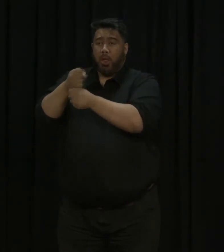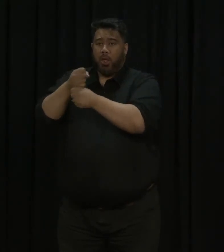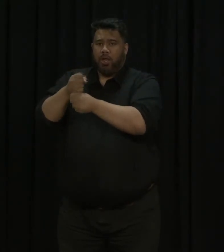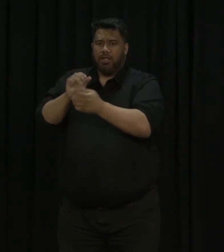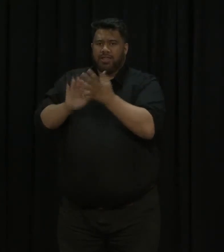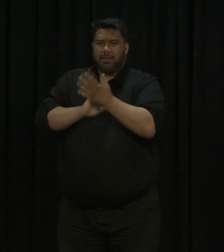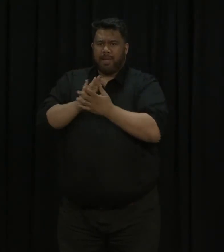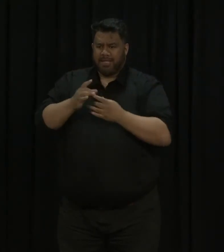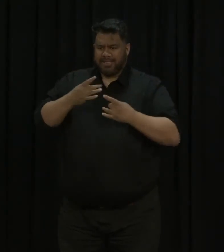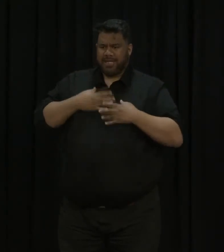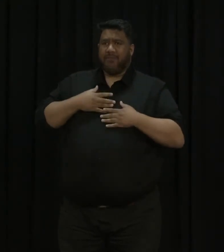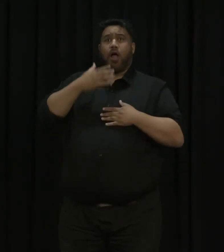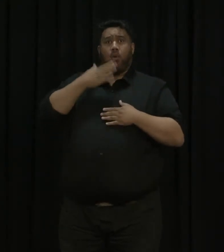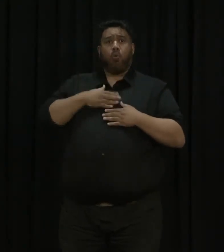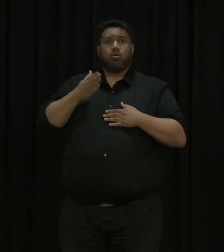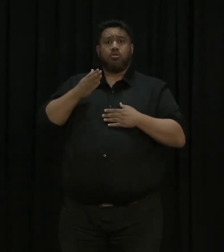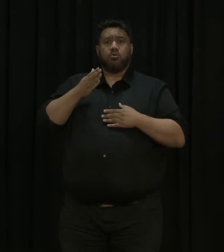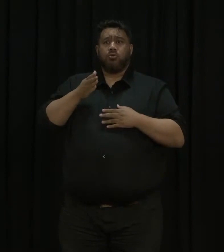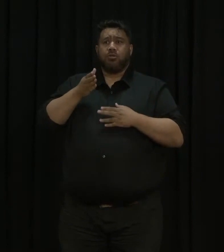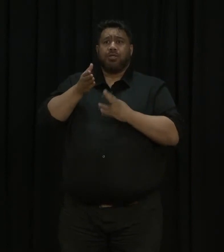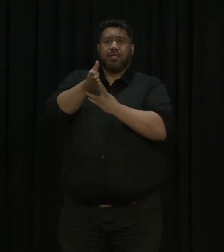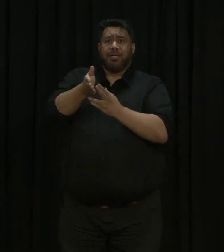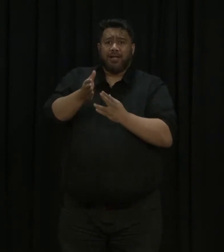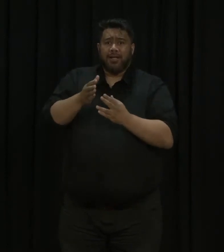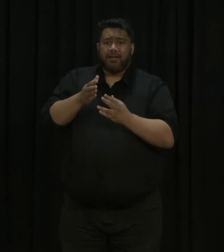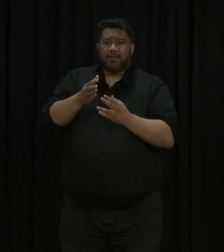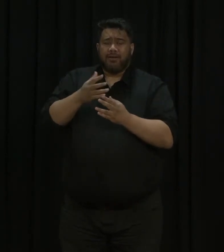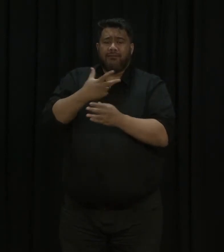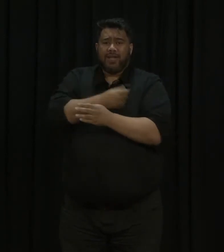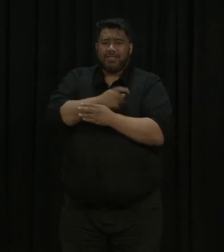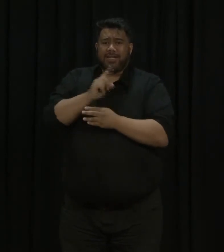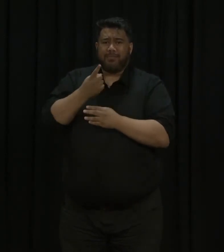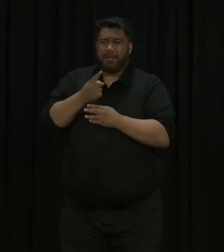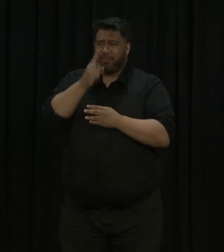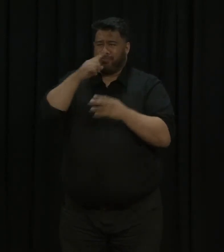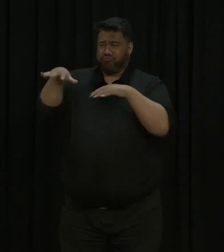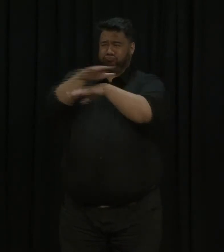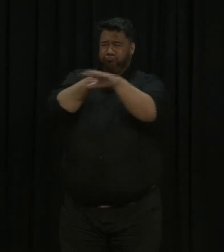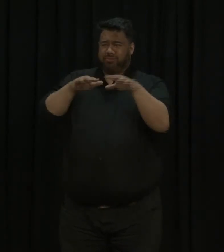My understanding is she is has had to relocate some activities because her presenc, combined with the presence of anti-VAX protesters was